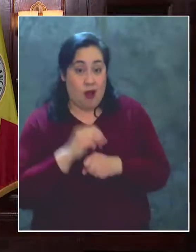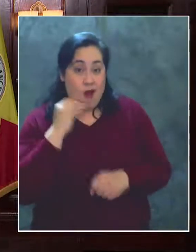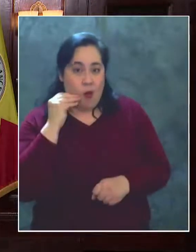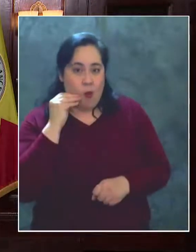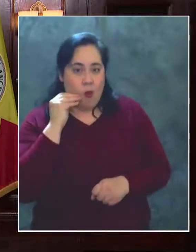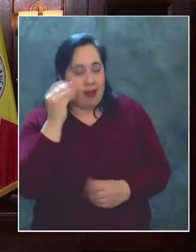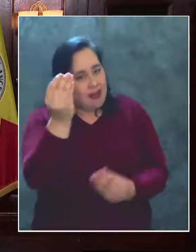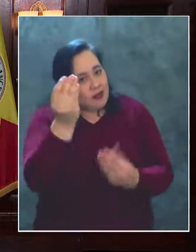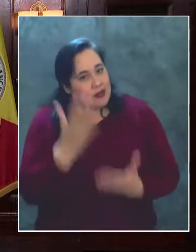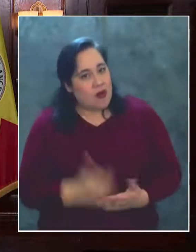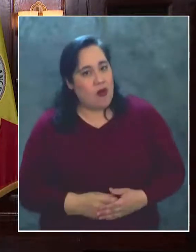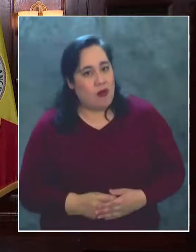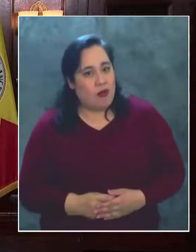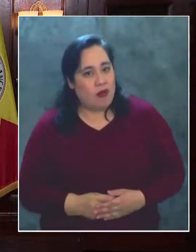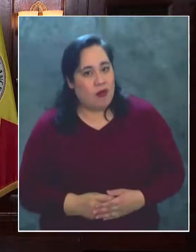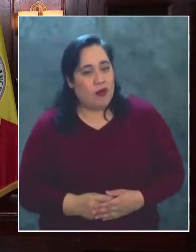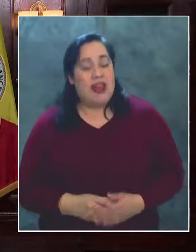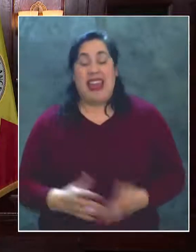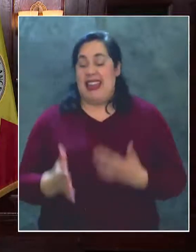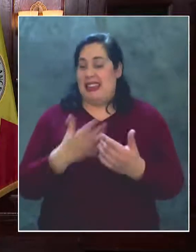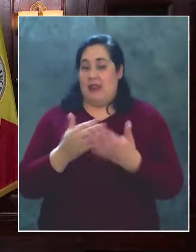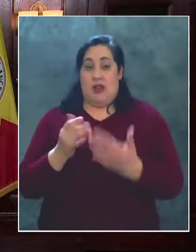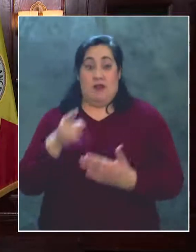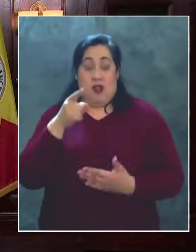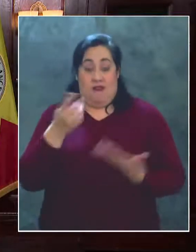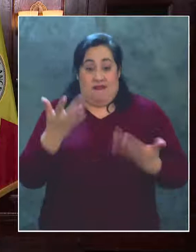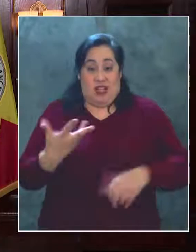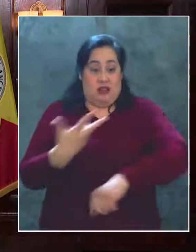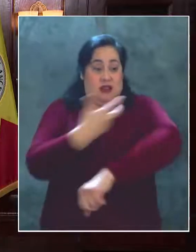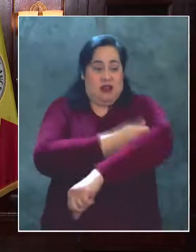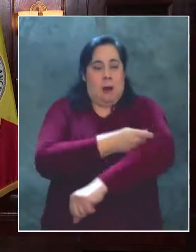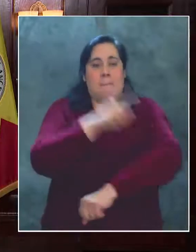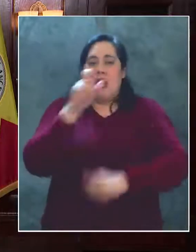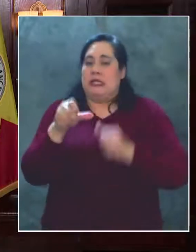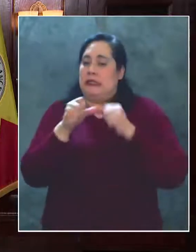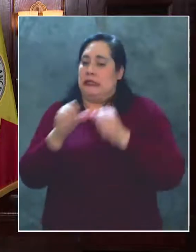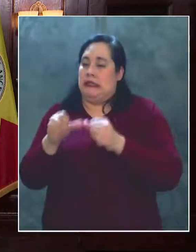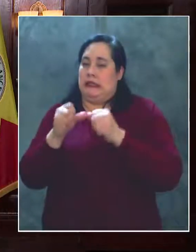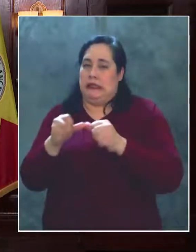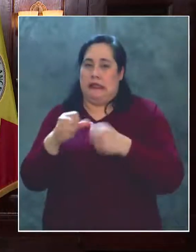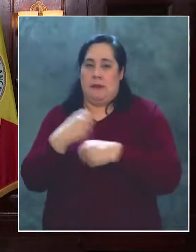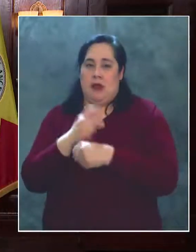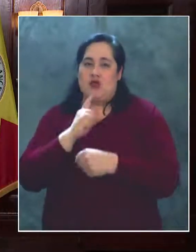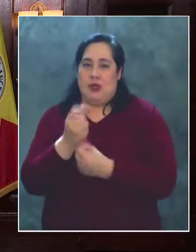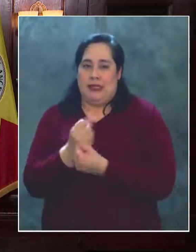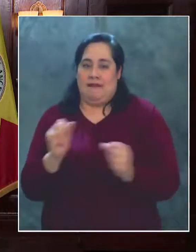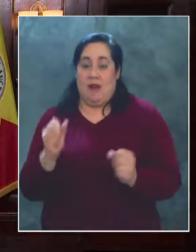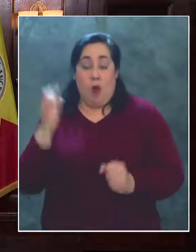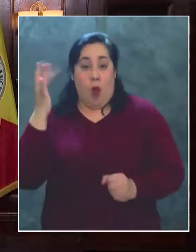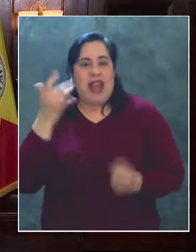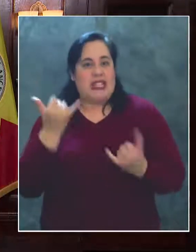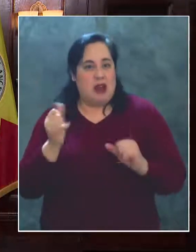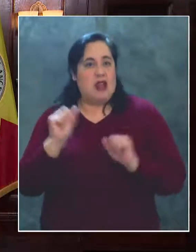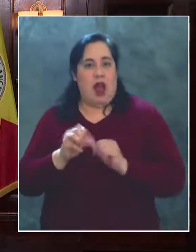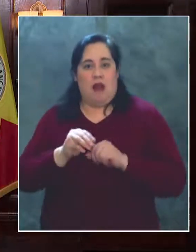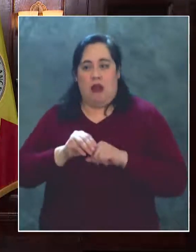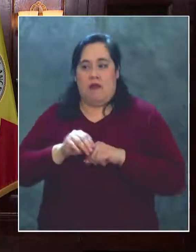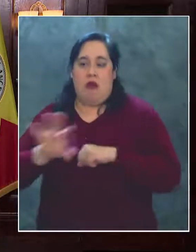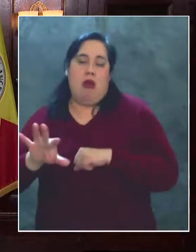ALLOWING TO YOU WORK FROM HOME, PLEASE LET US KNOW AND EVEN AFTER YOU'VE BEEN VACCINATED TAKE PRECAUTIONS BECAUSE YOU CAN STILL SPREAD.